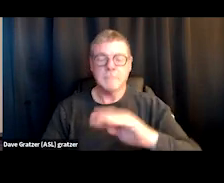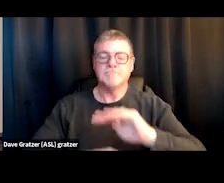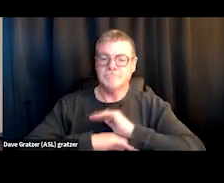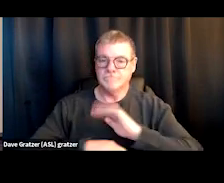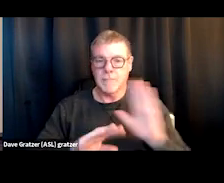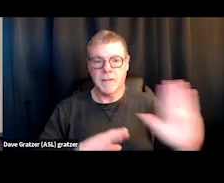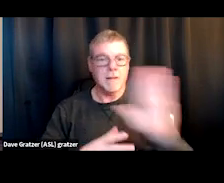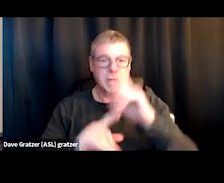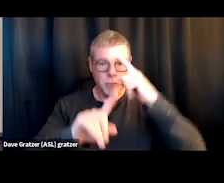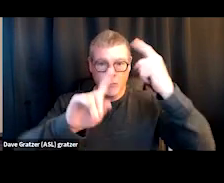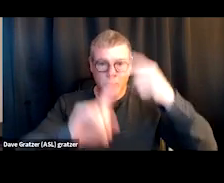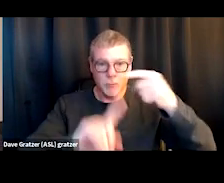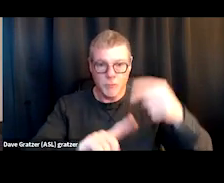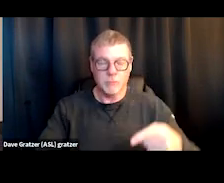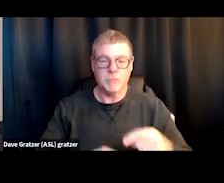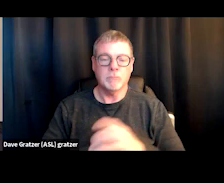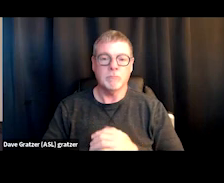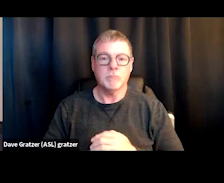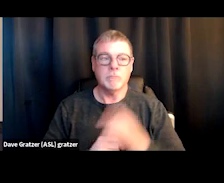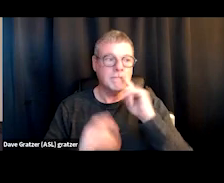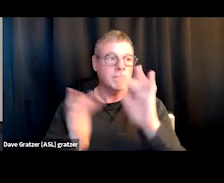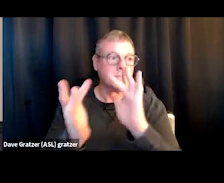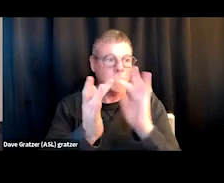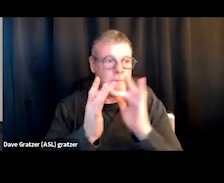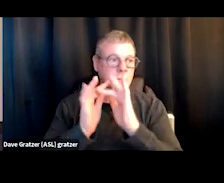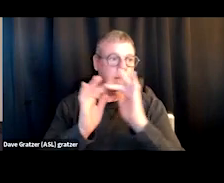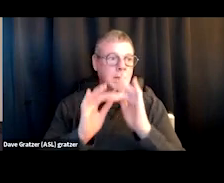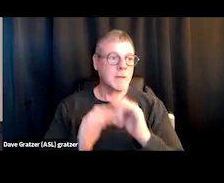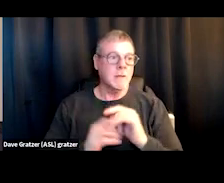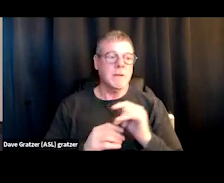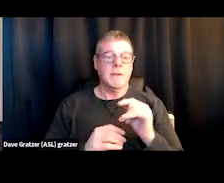in terms of outreach to our unhoused neighbors.